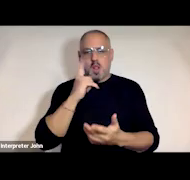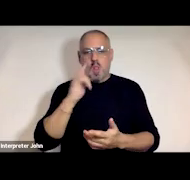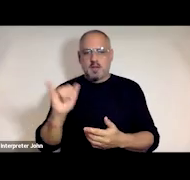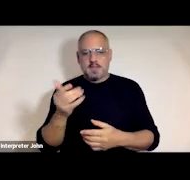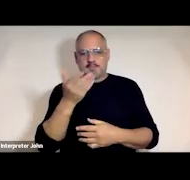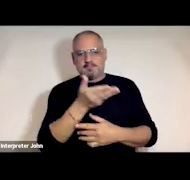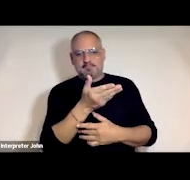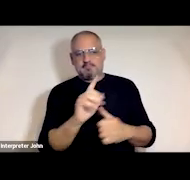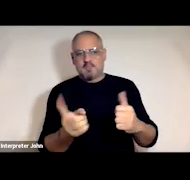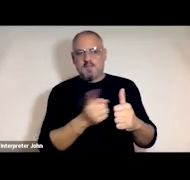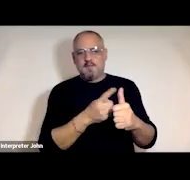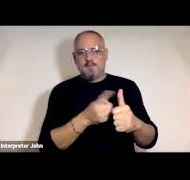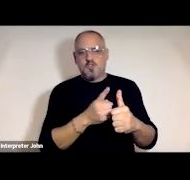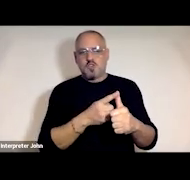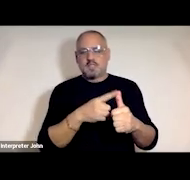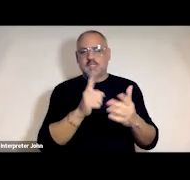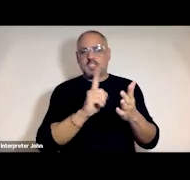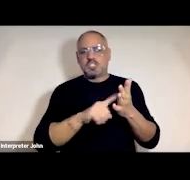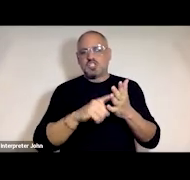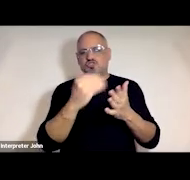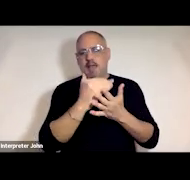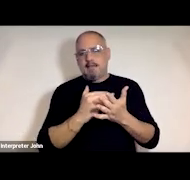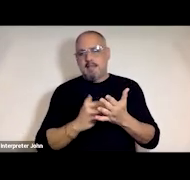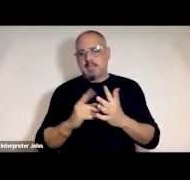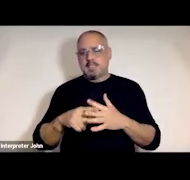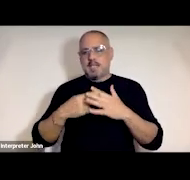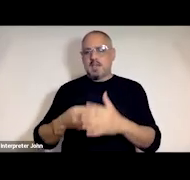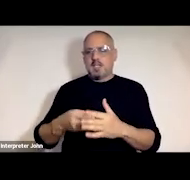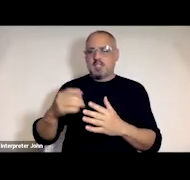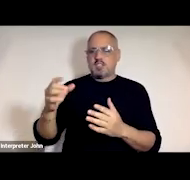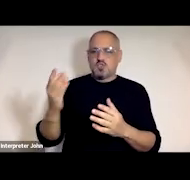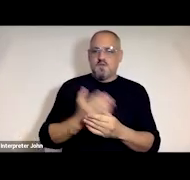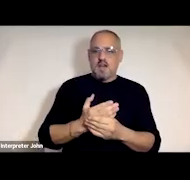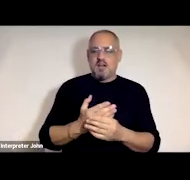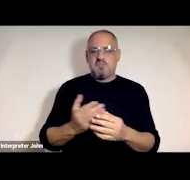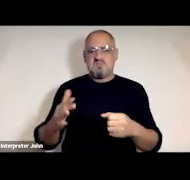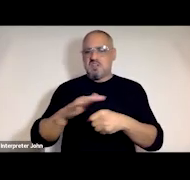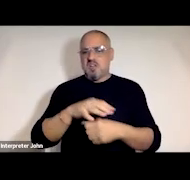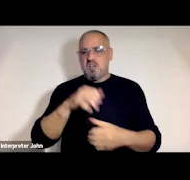The first thing is the SOAR checklist for initial claims. This is just a cover sheet that will tell SSA